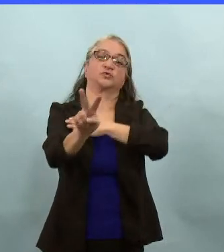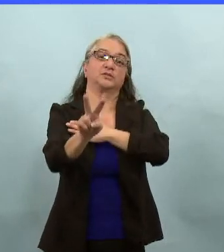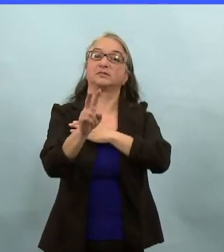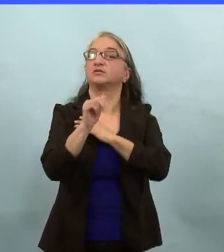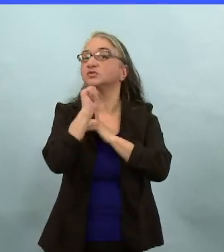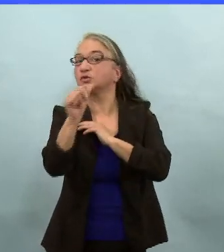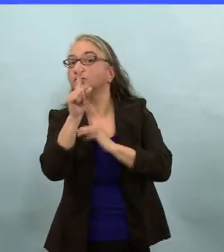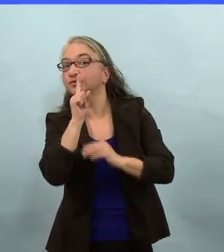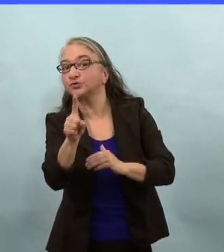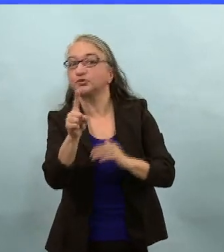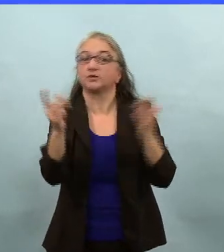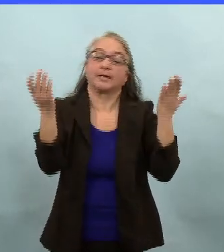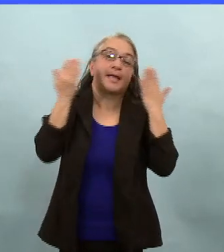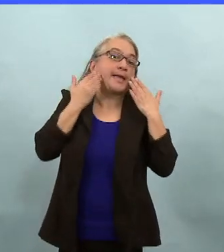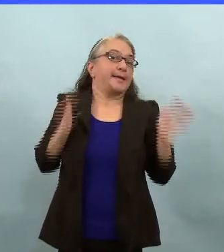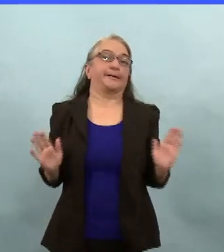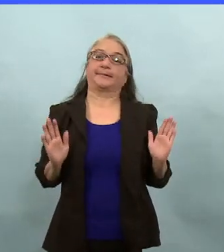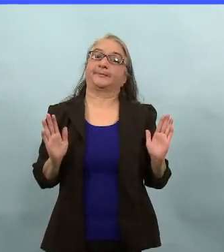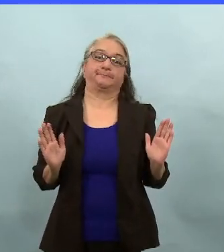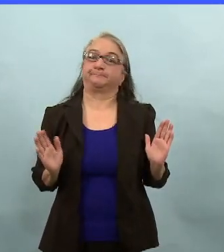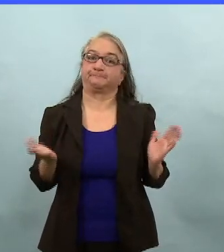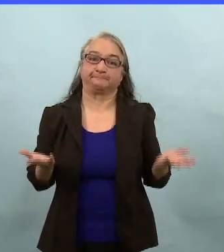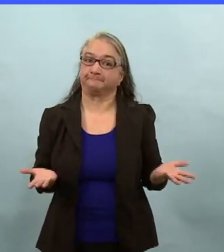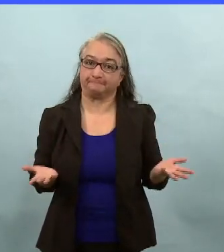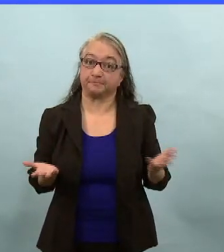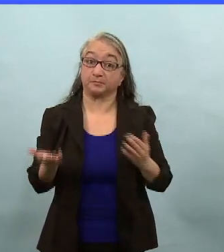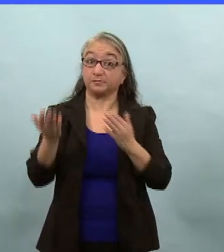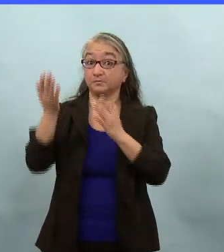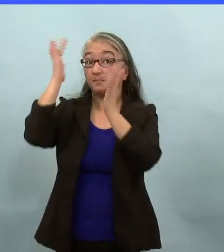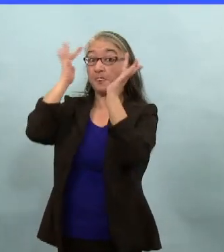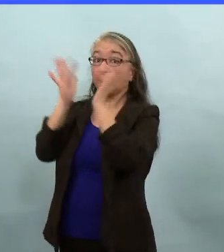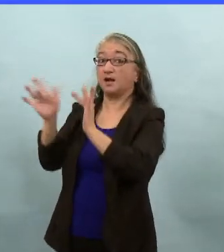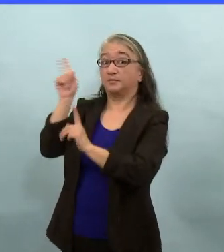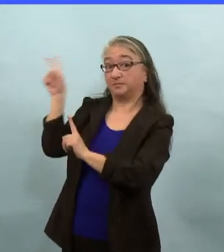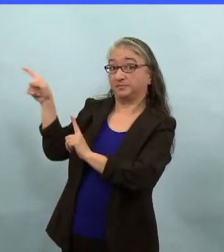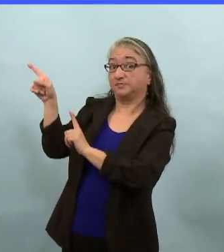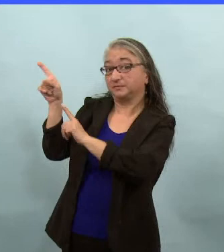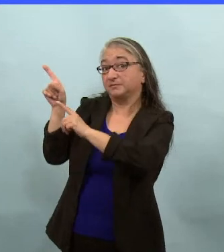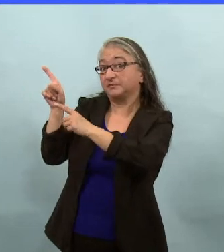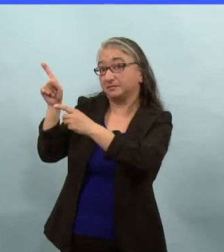model basis i think hospitalizations will continue to increase as well once we're able to tease out